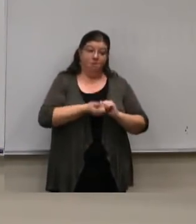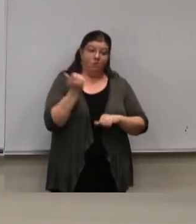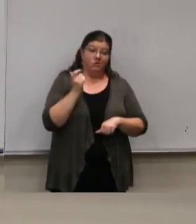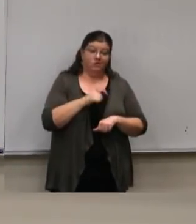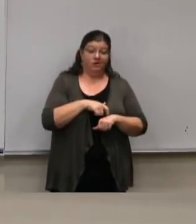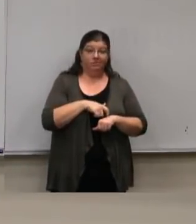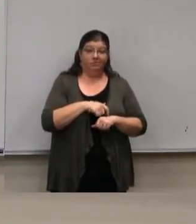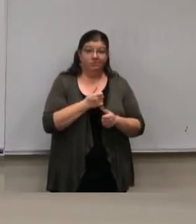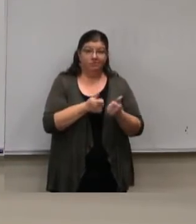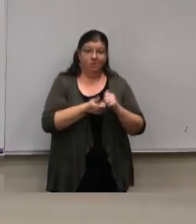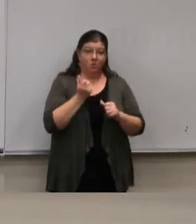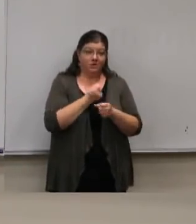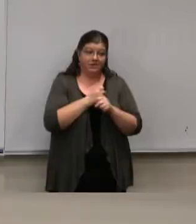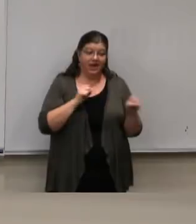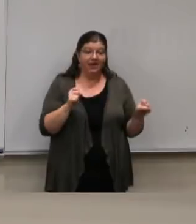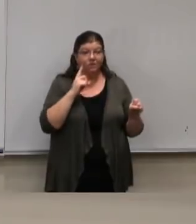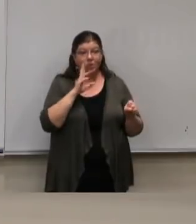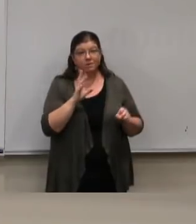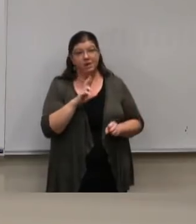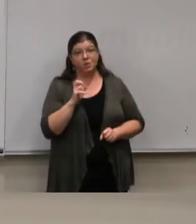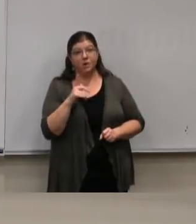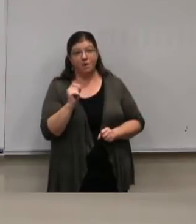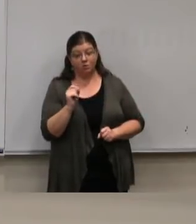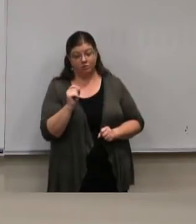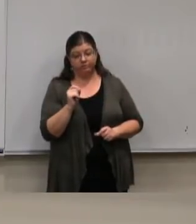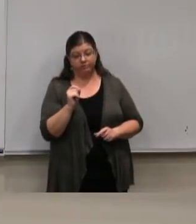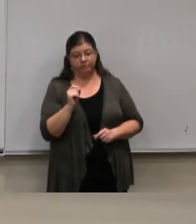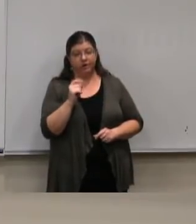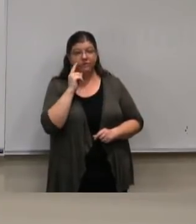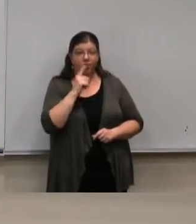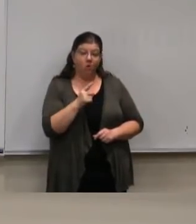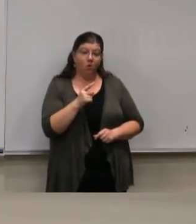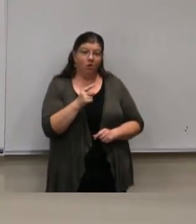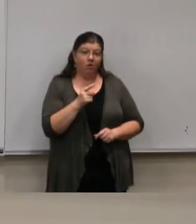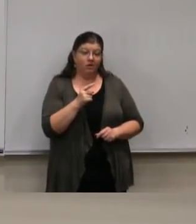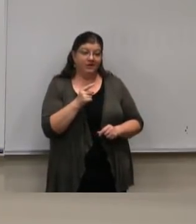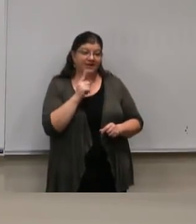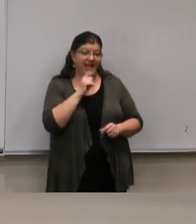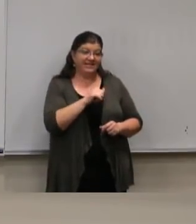the safest manner possible is going to be remembered. So for those one out of ten instances where it needs to be